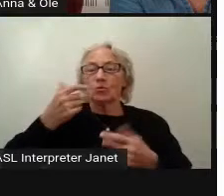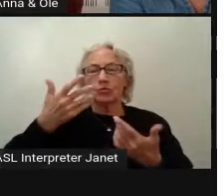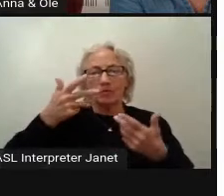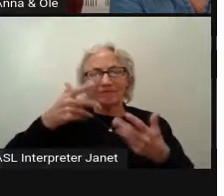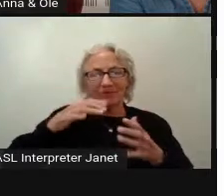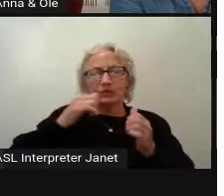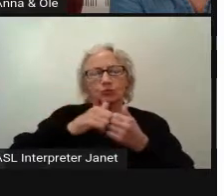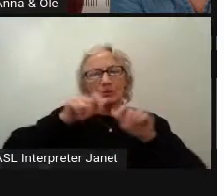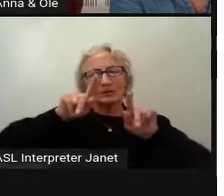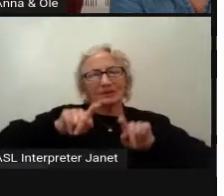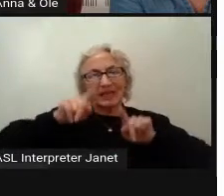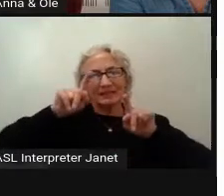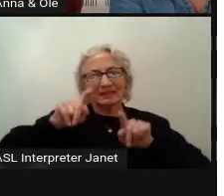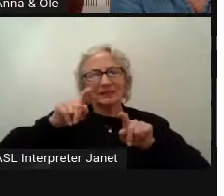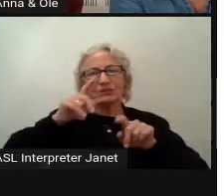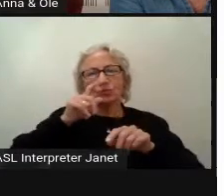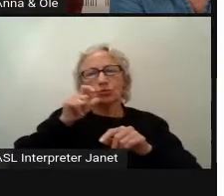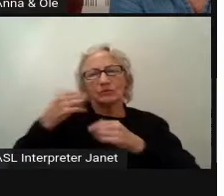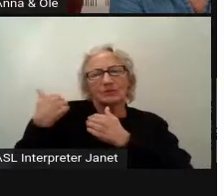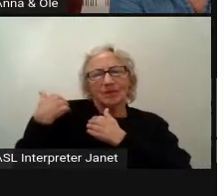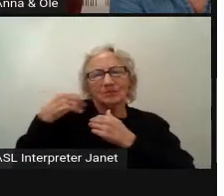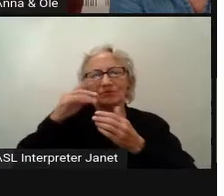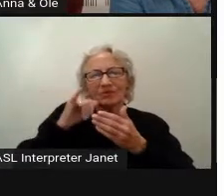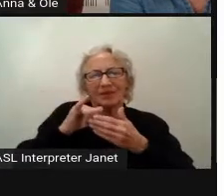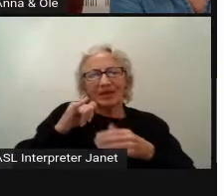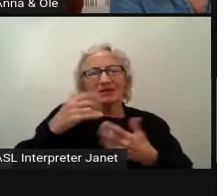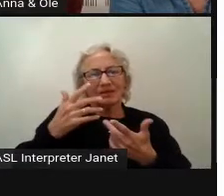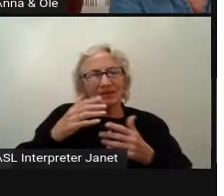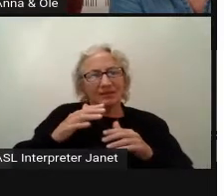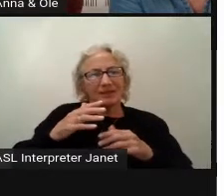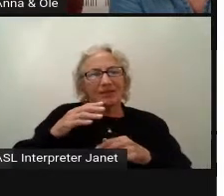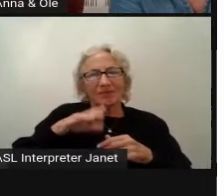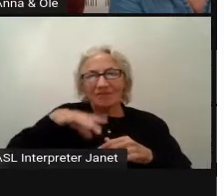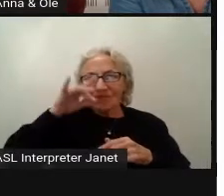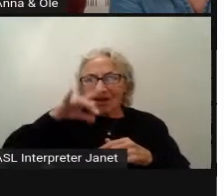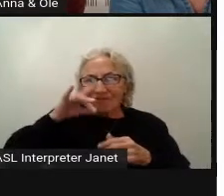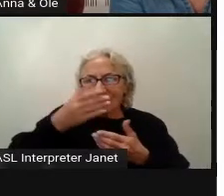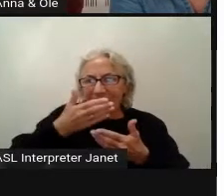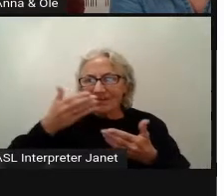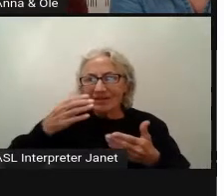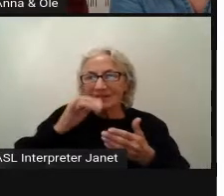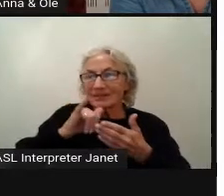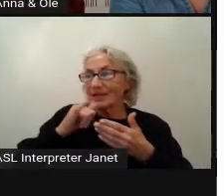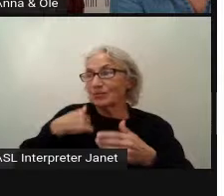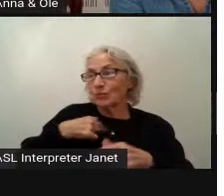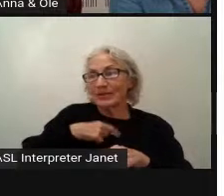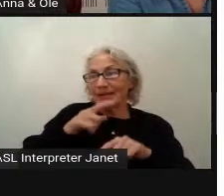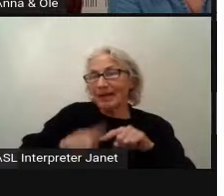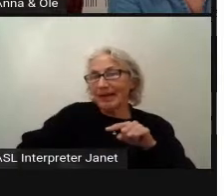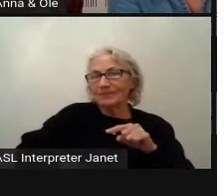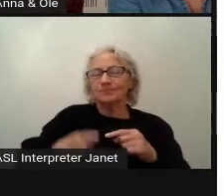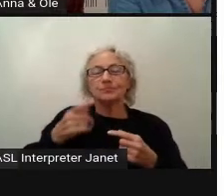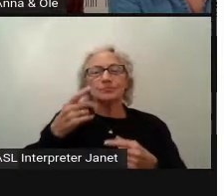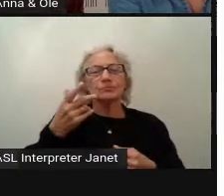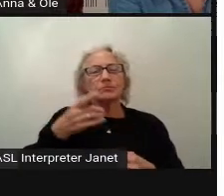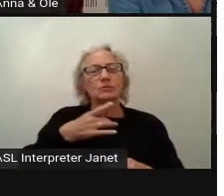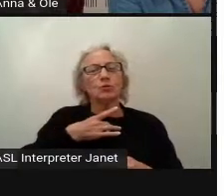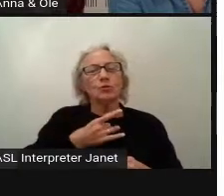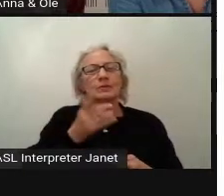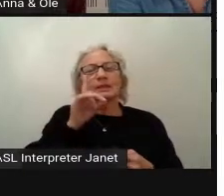And as Anna has done , test, test, test. The people doing test us dot doing testing with us are our goal because they find